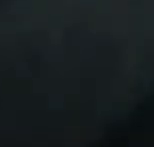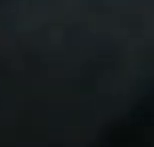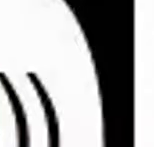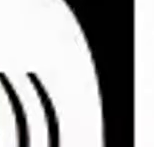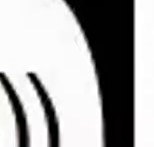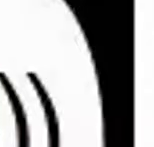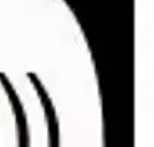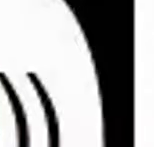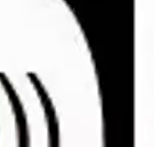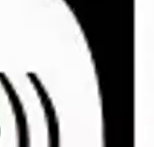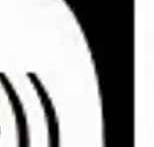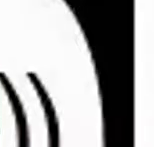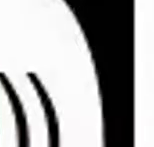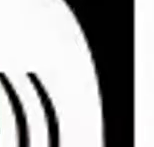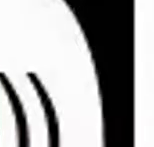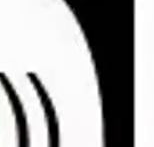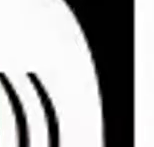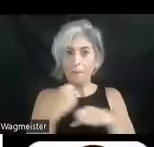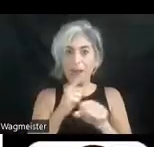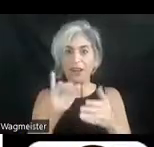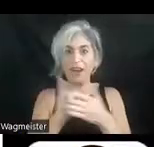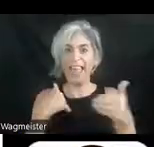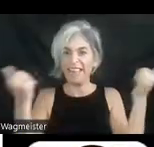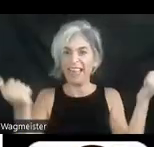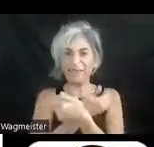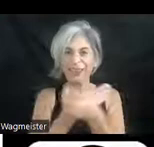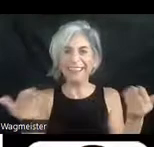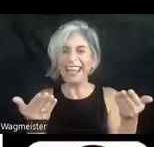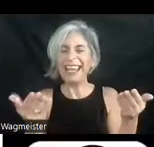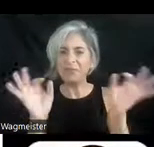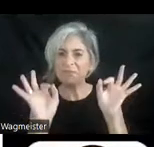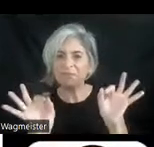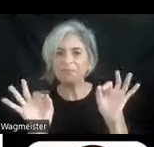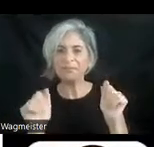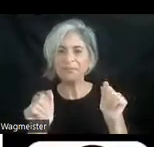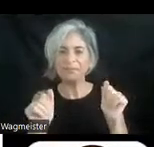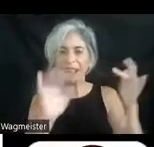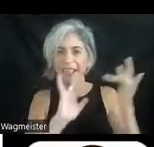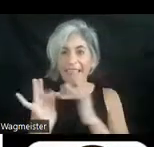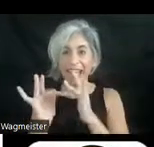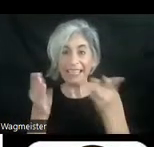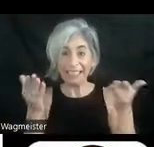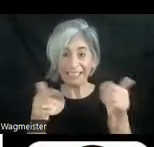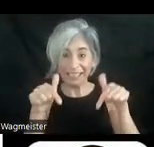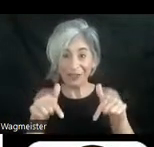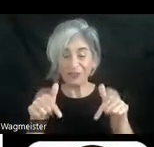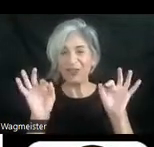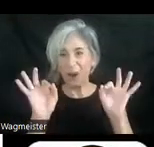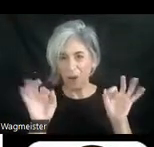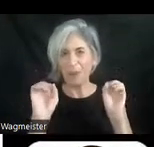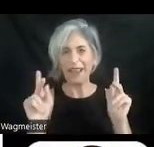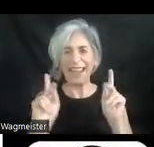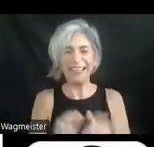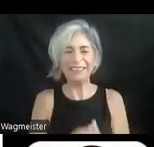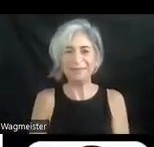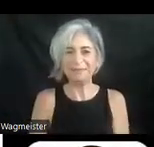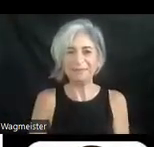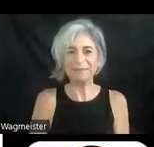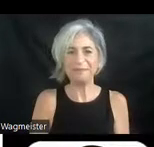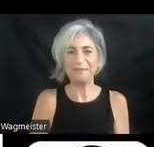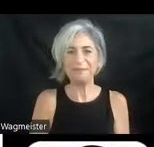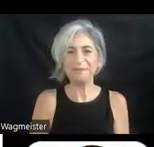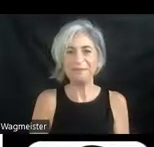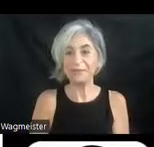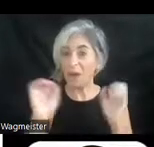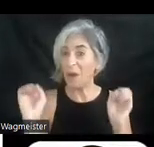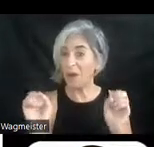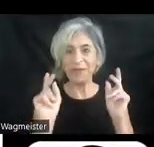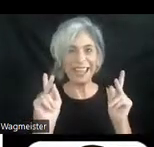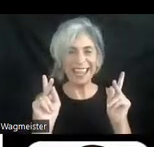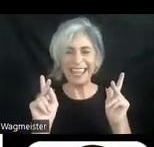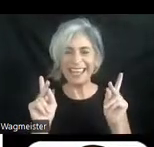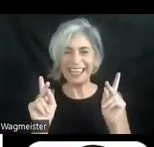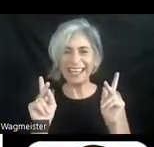pull this together. Make sure I have everything online here. All right. I'm getting there.